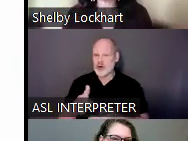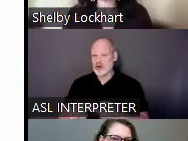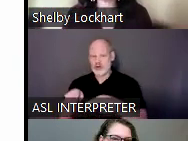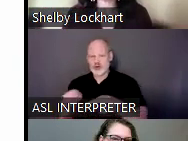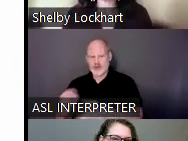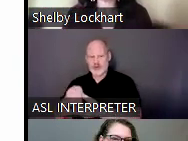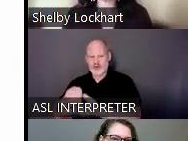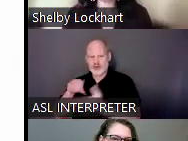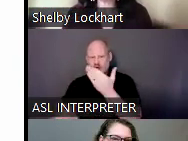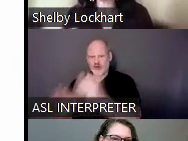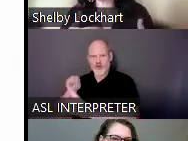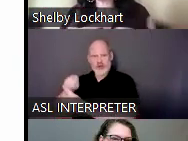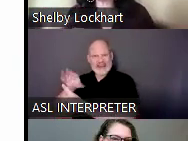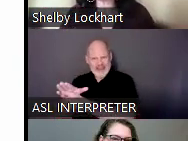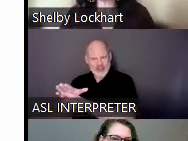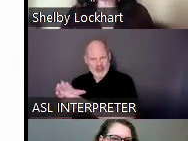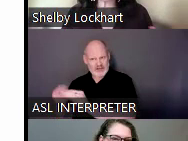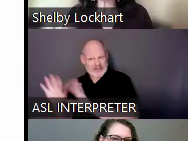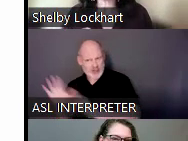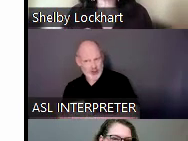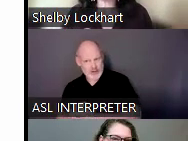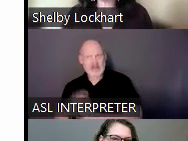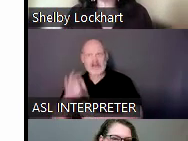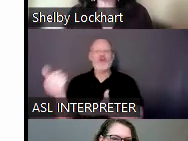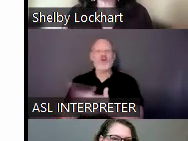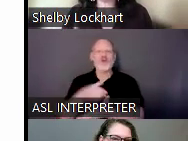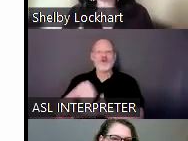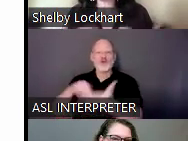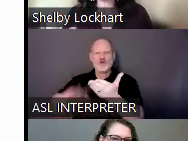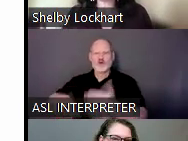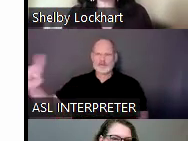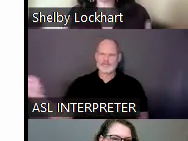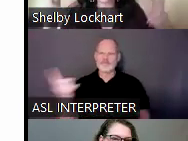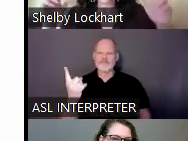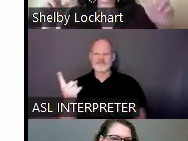our school and receive what everybody else receives and do they know kind of how we